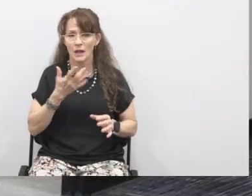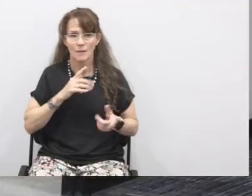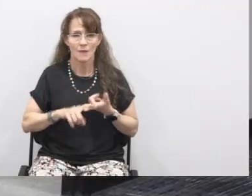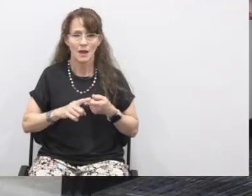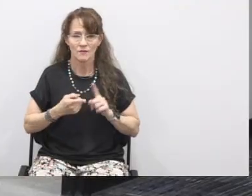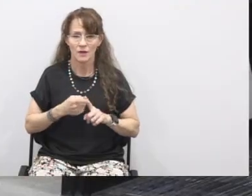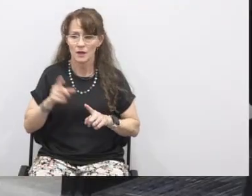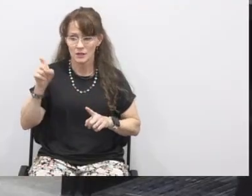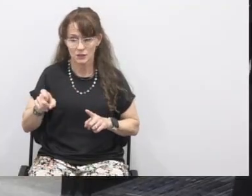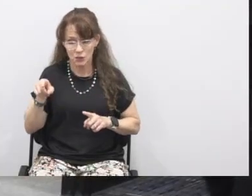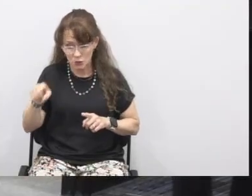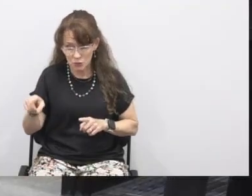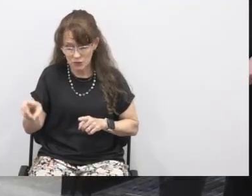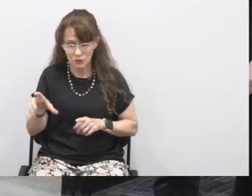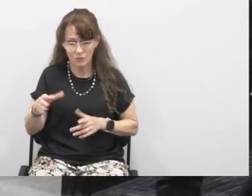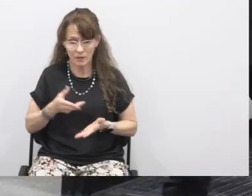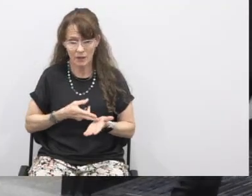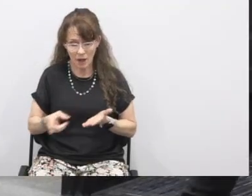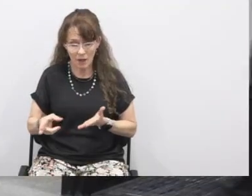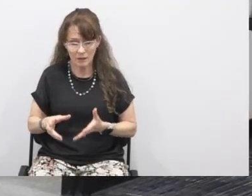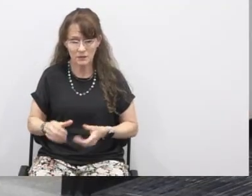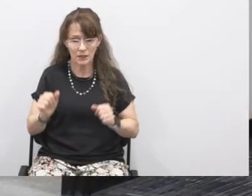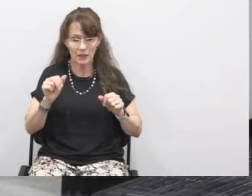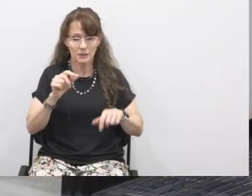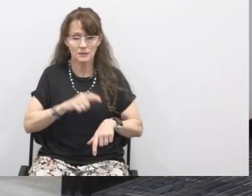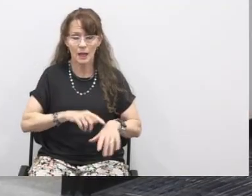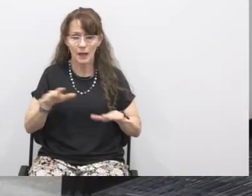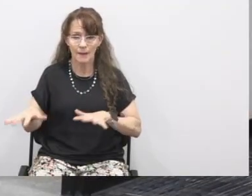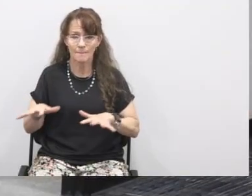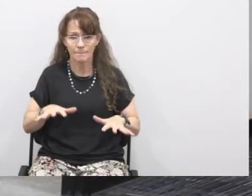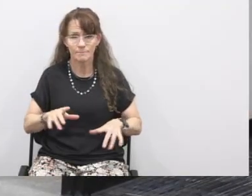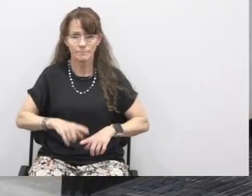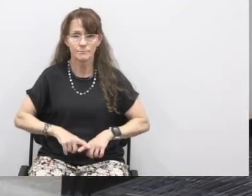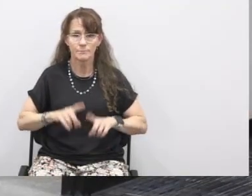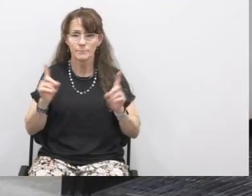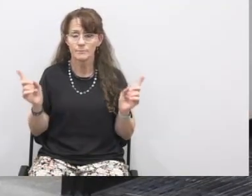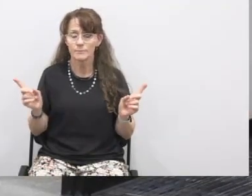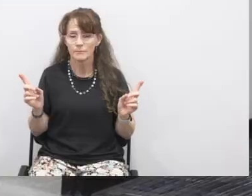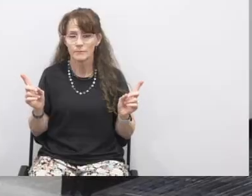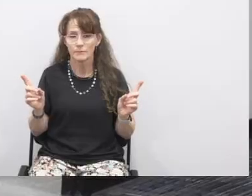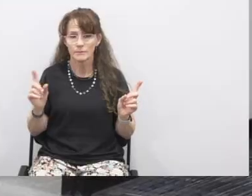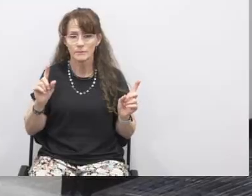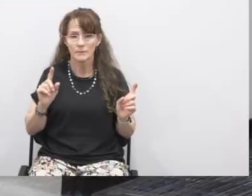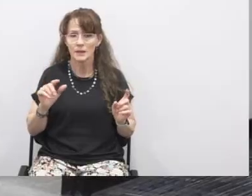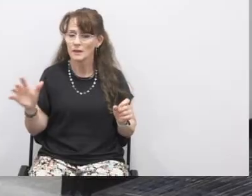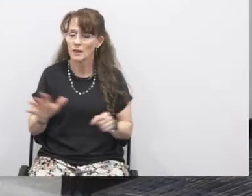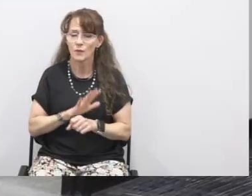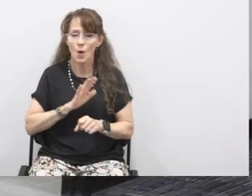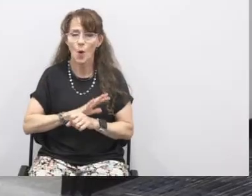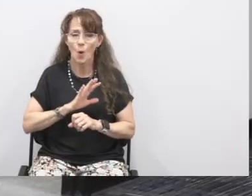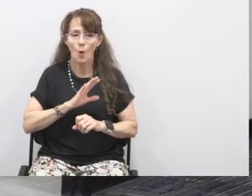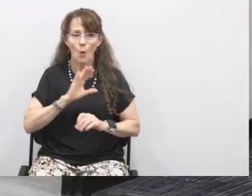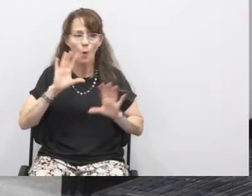and that they should be honest and take some time with it. But it's not the complete picture. So we like doing both.